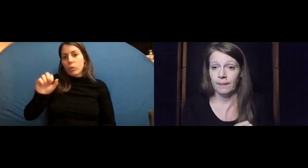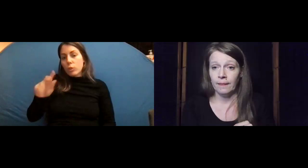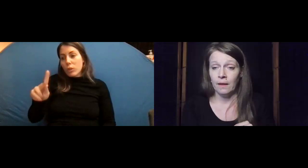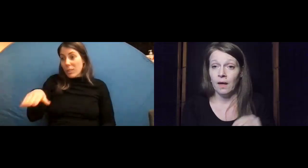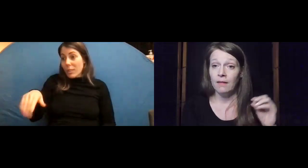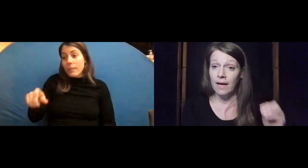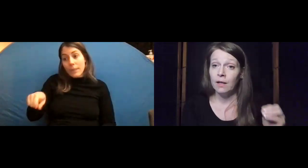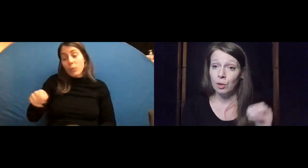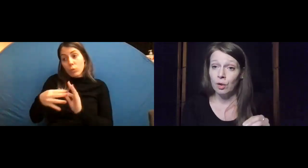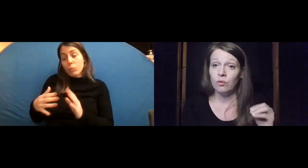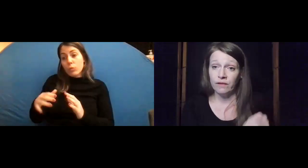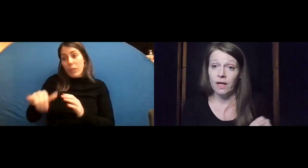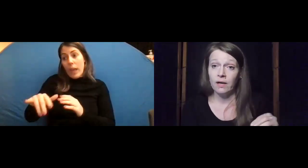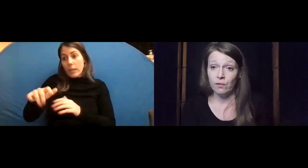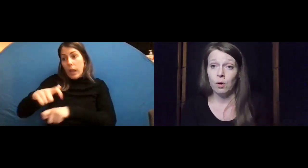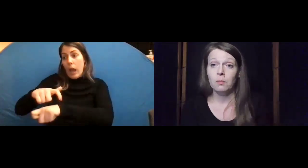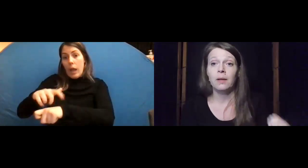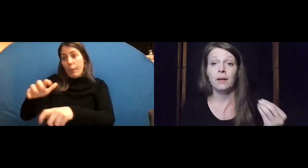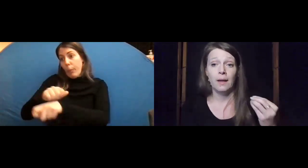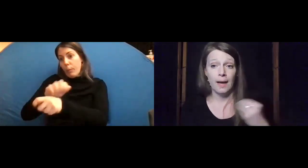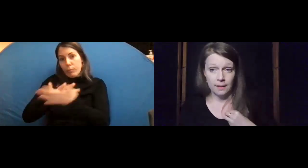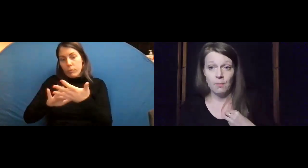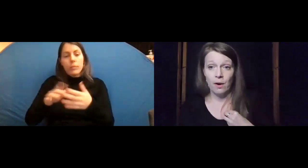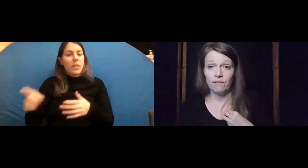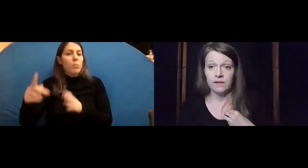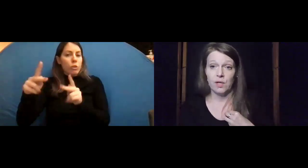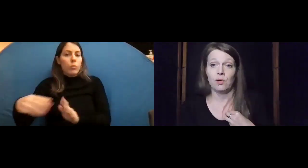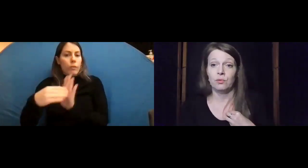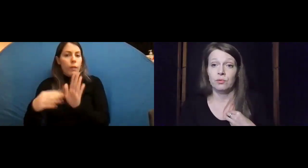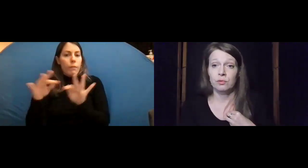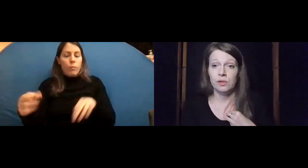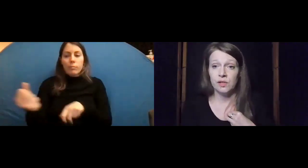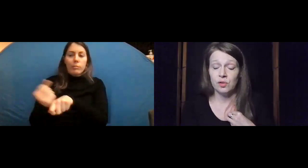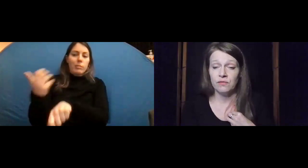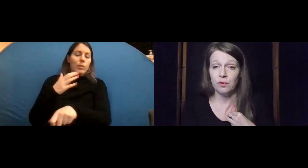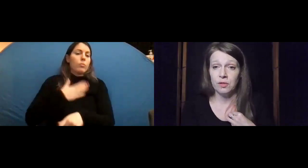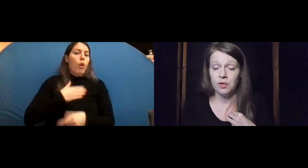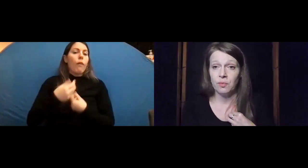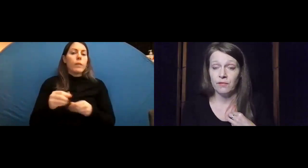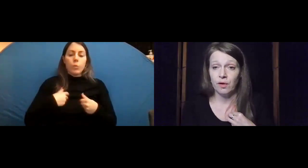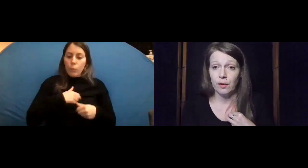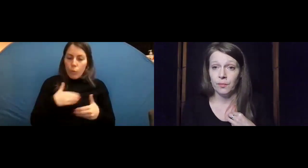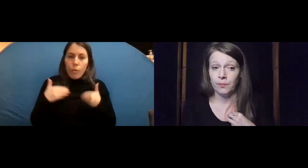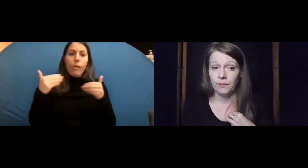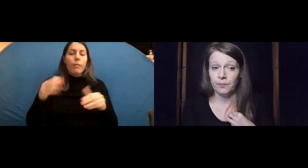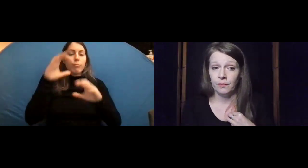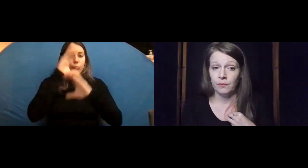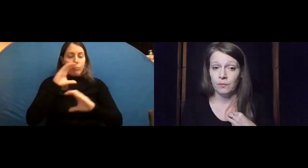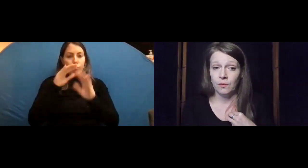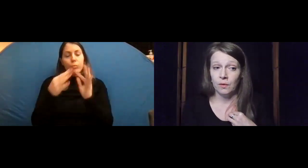the Clerk of the Court know that you need an interpreter. And that clerk will fill out a form and let my office know to